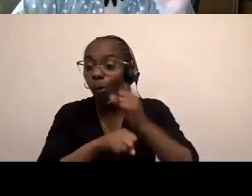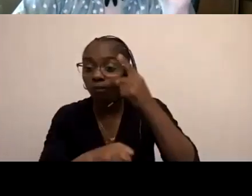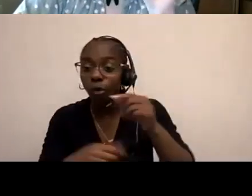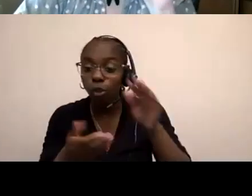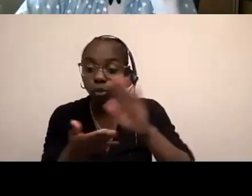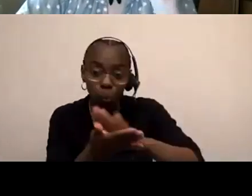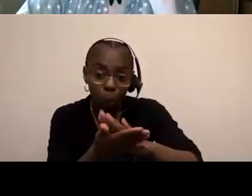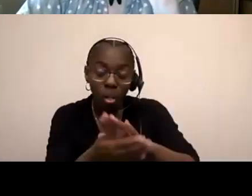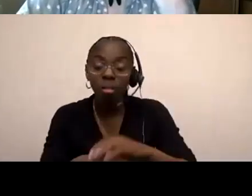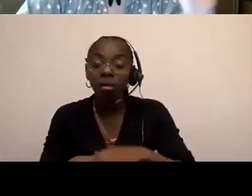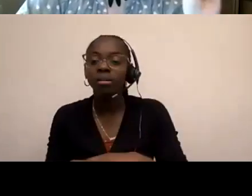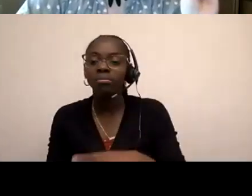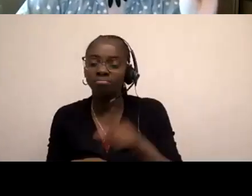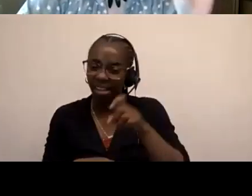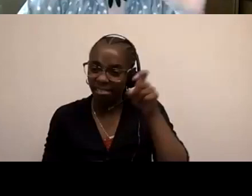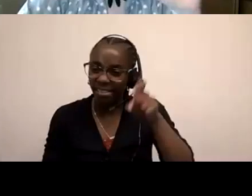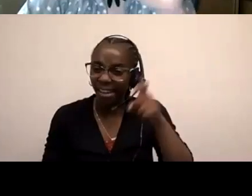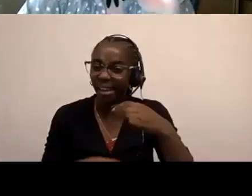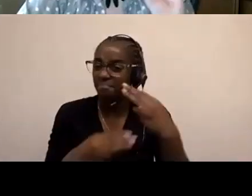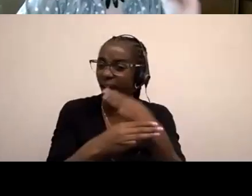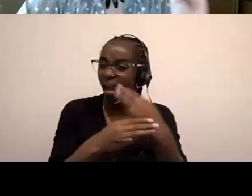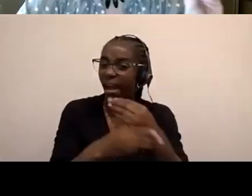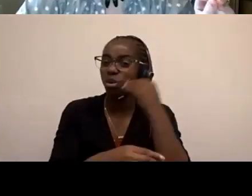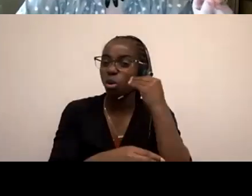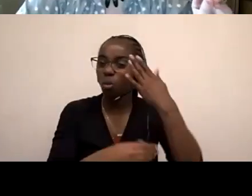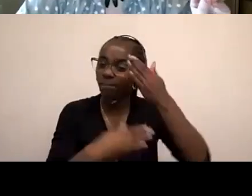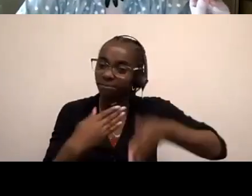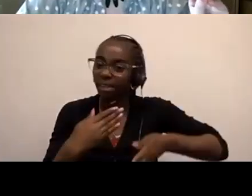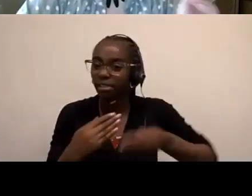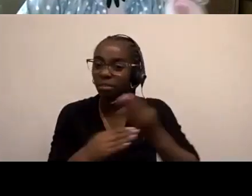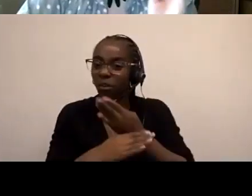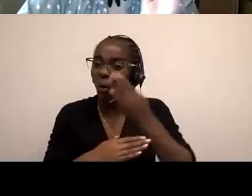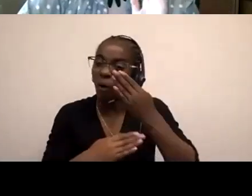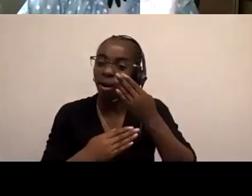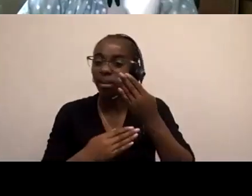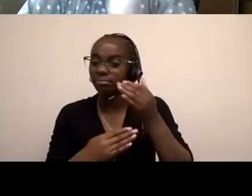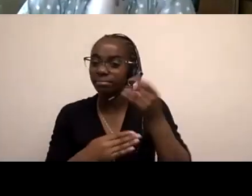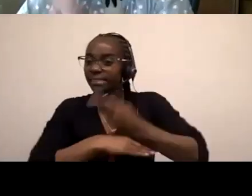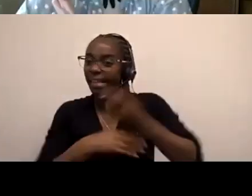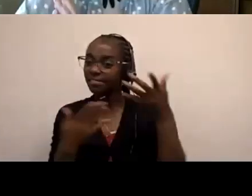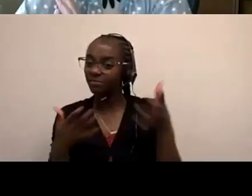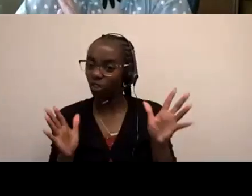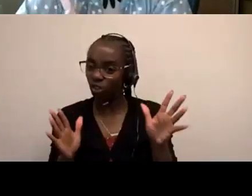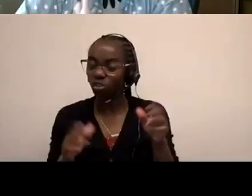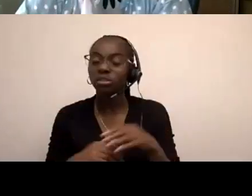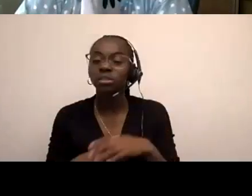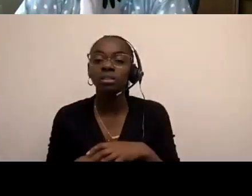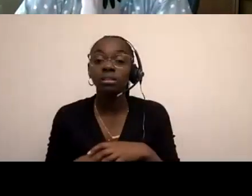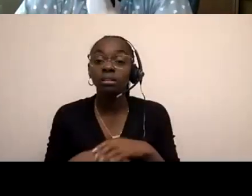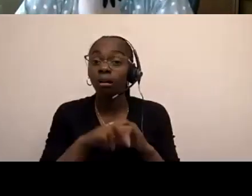I NEED TO DO A MATH ASSIGNMENT OR READING ASSIGNMENT. AND ON THE RIGHT I LET